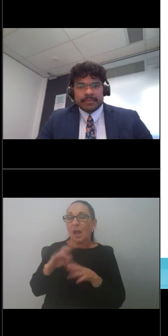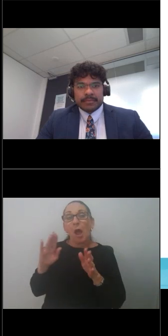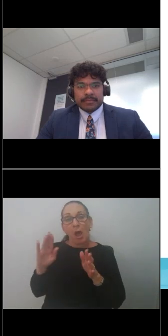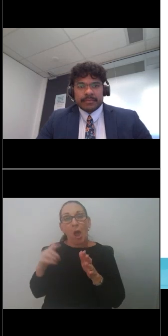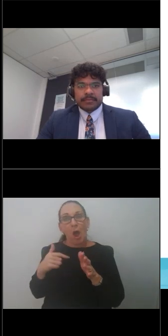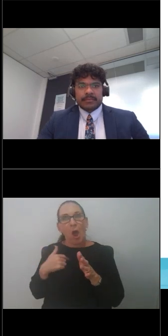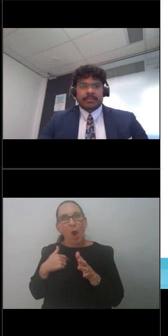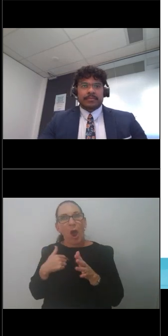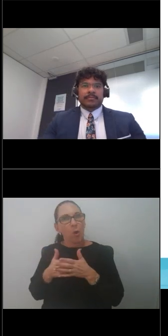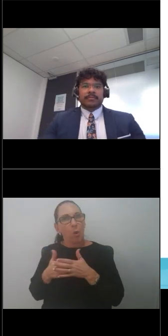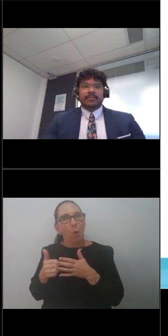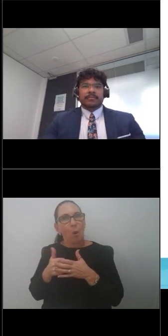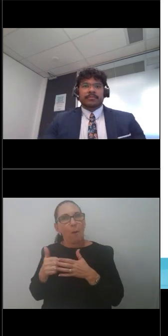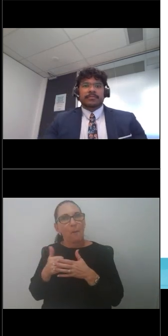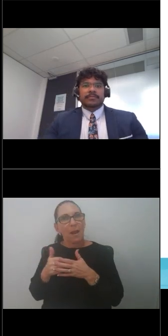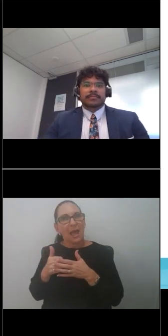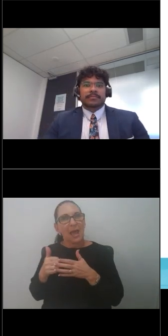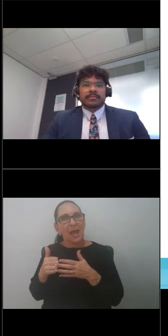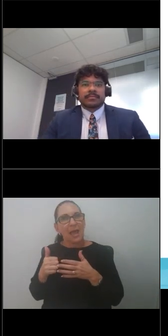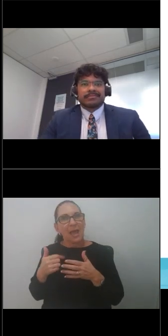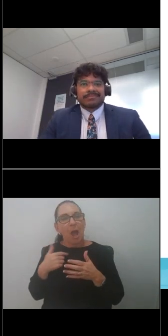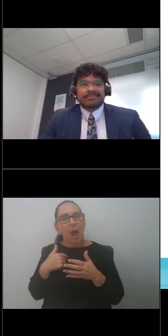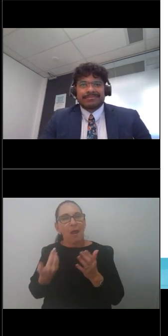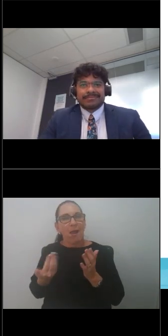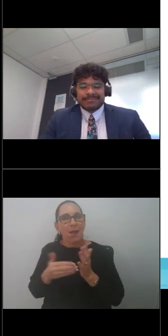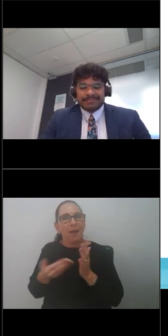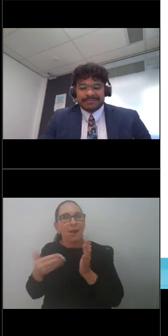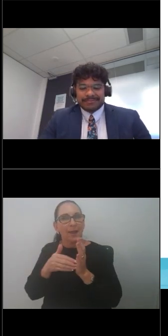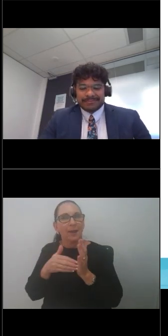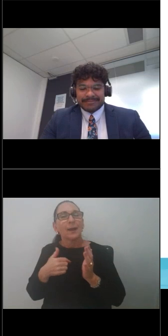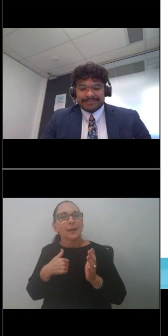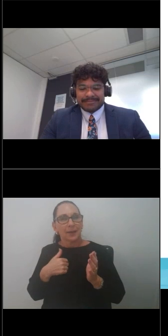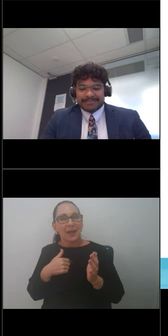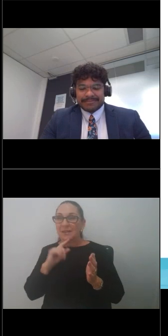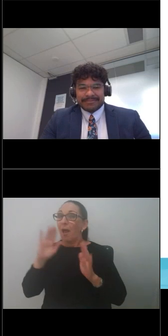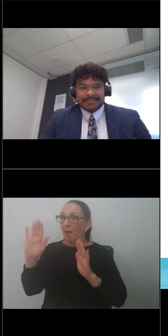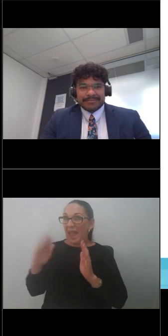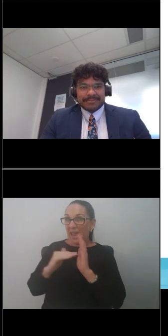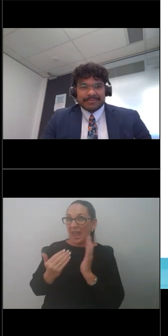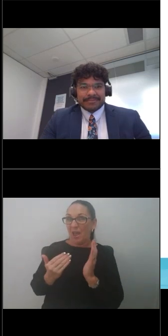like to throw little wobblies in there I said um so now that you've done it as Queensland police